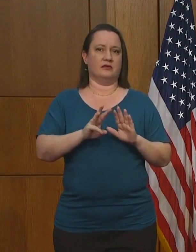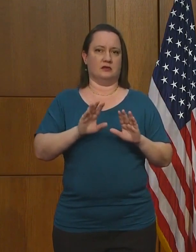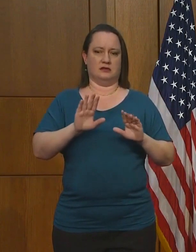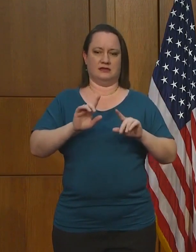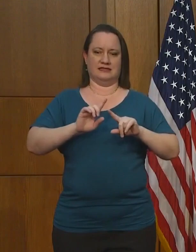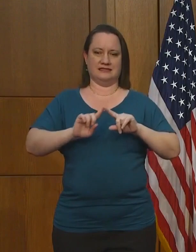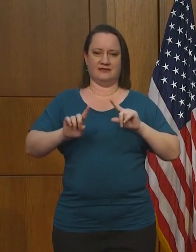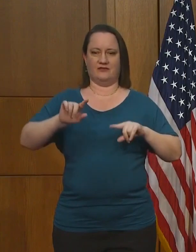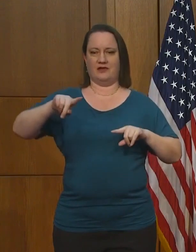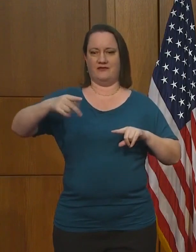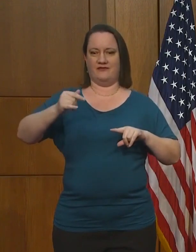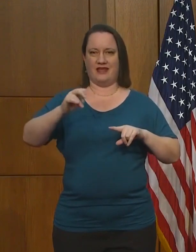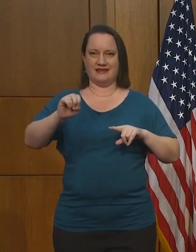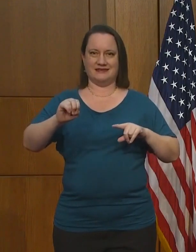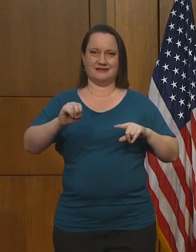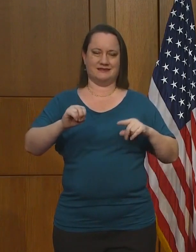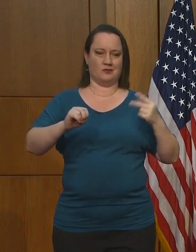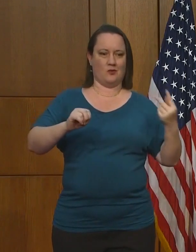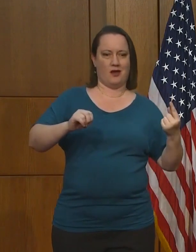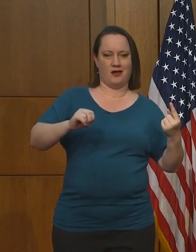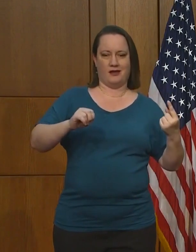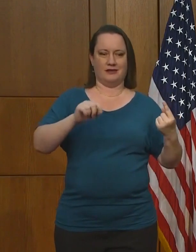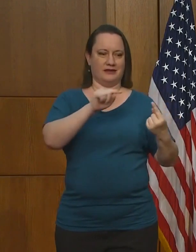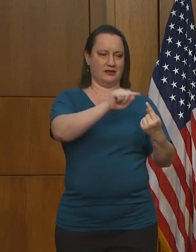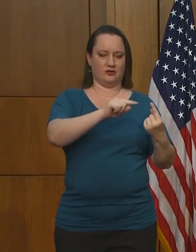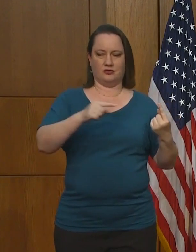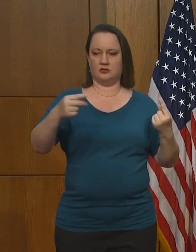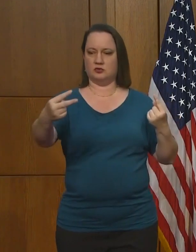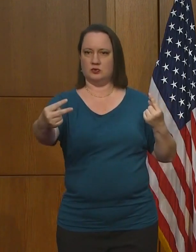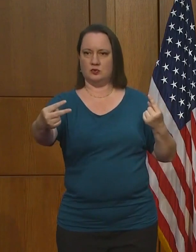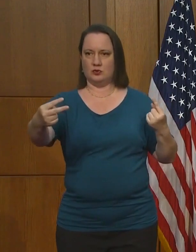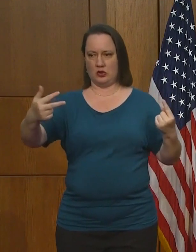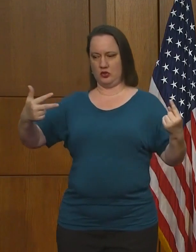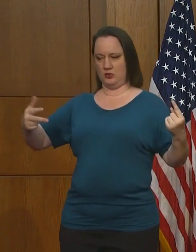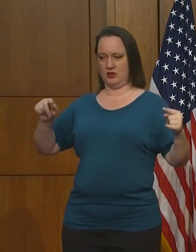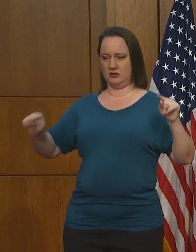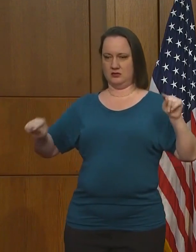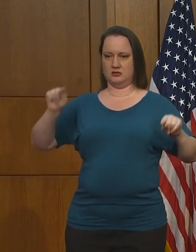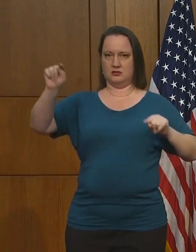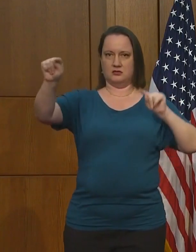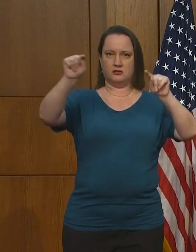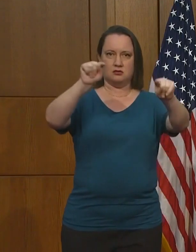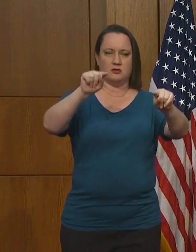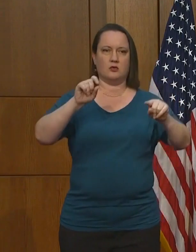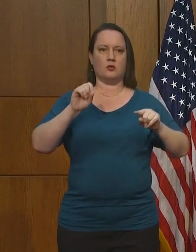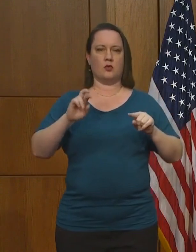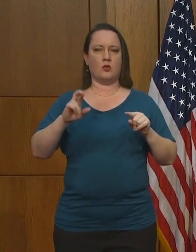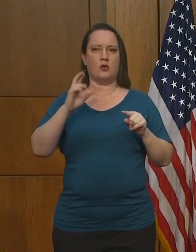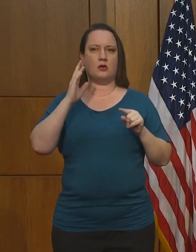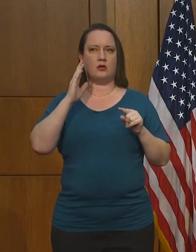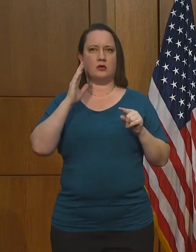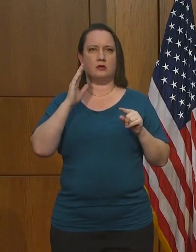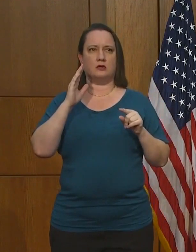THE COMMONWEALTH IN TWO THREE